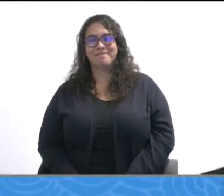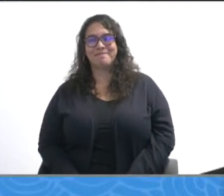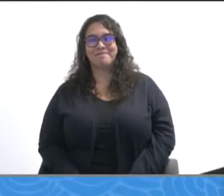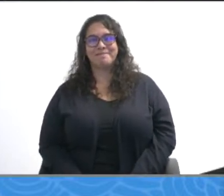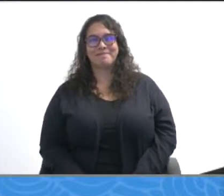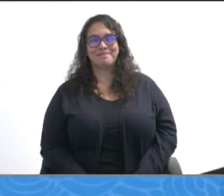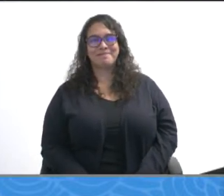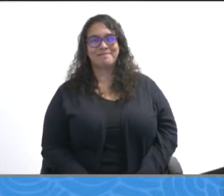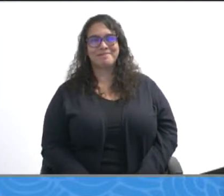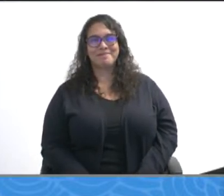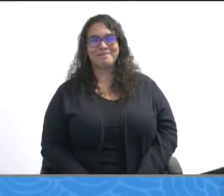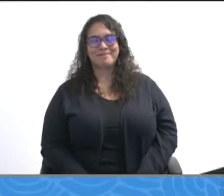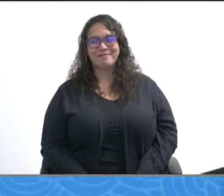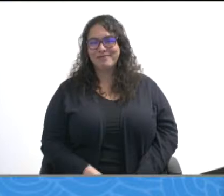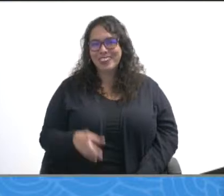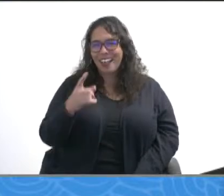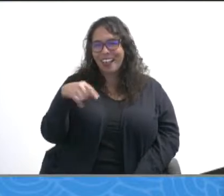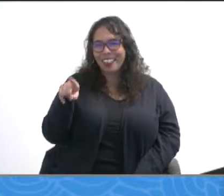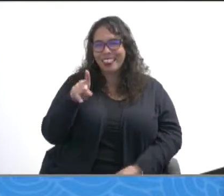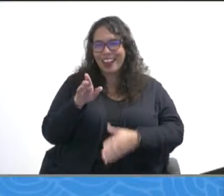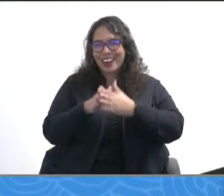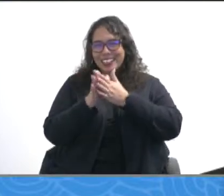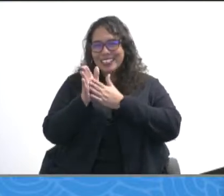They're eager to just get into that ThoughtExchange.